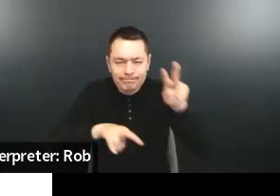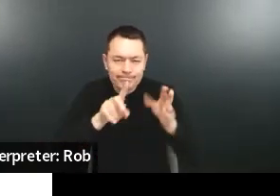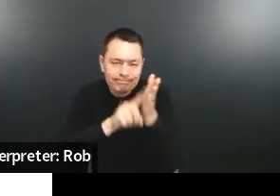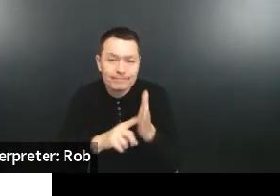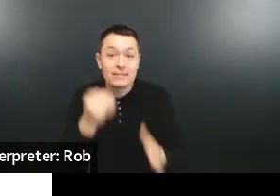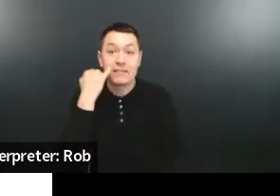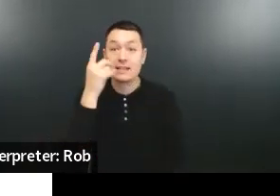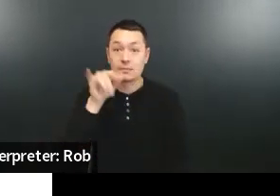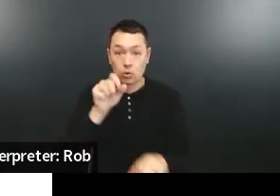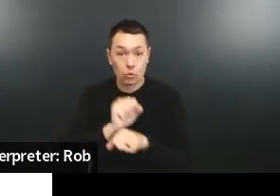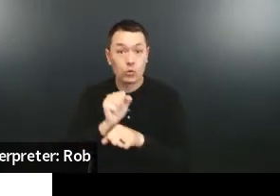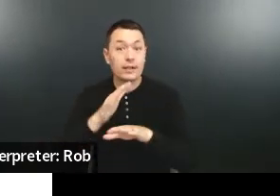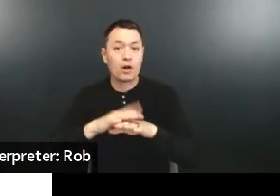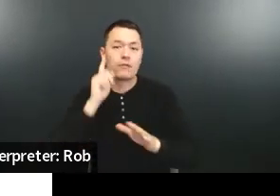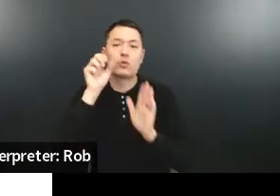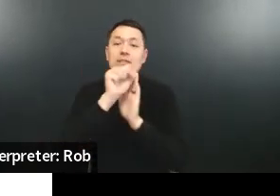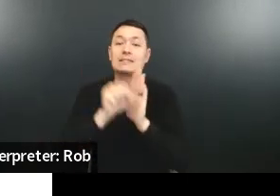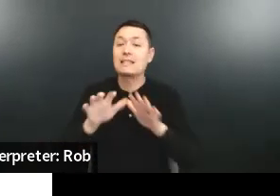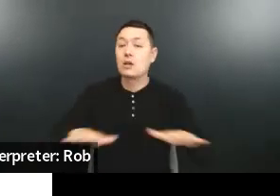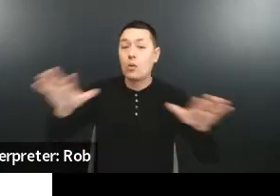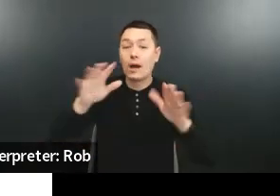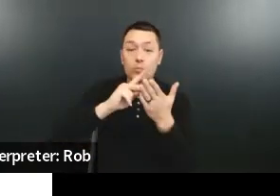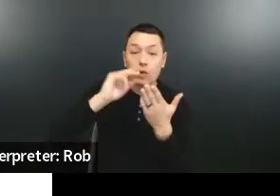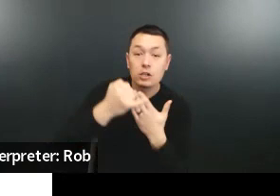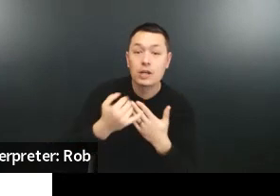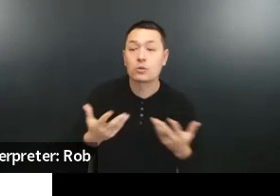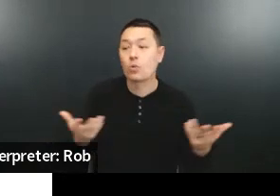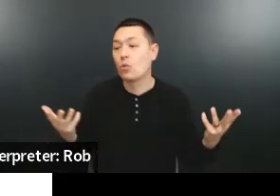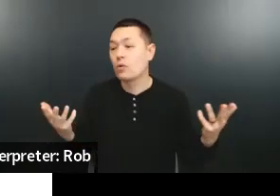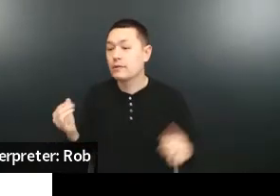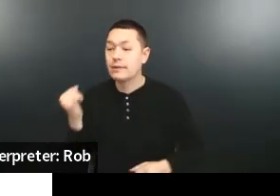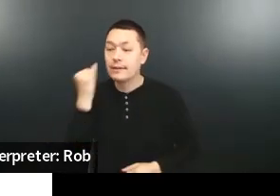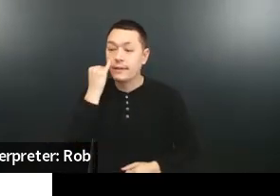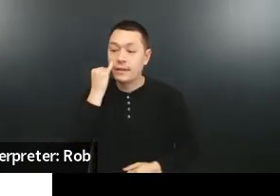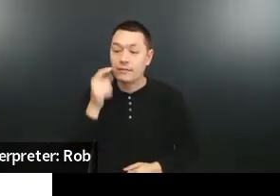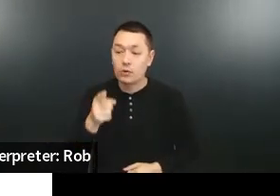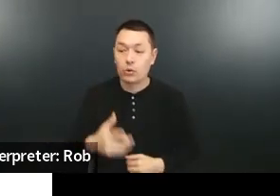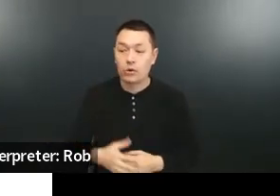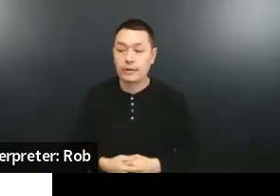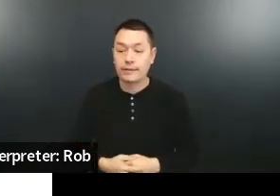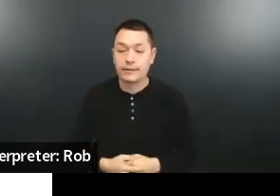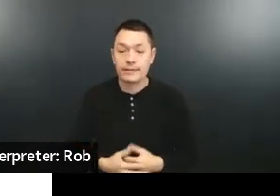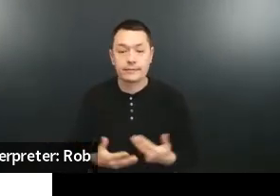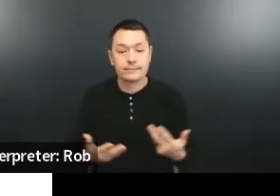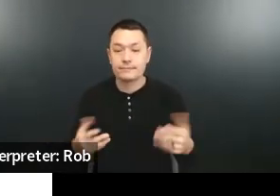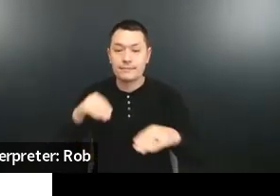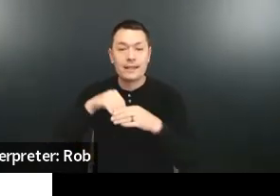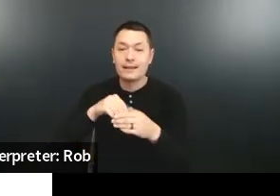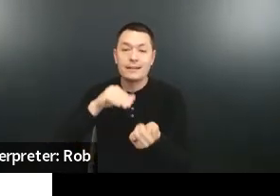They're a state statewide project or you know, even if you're in a doctoral program, there's certainly